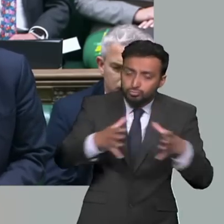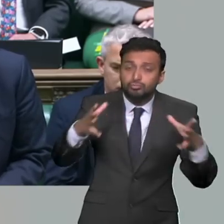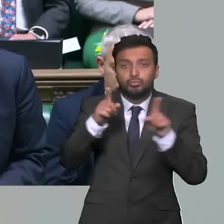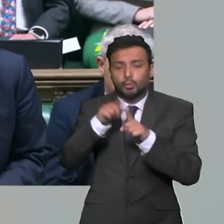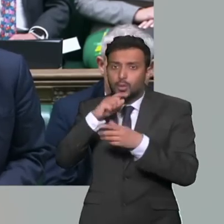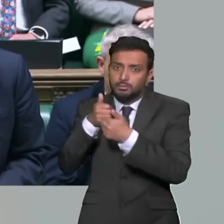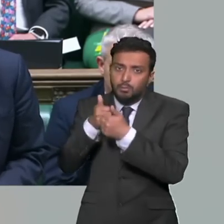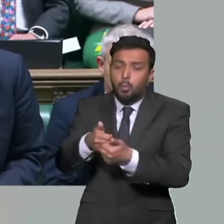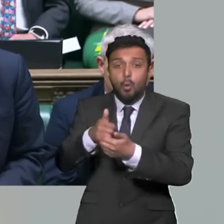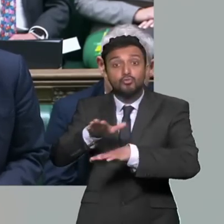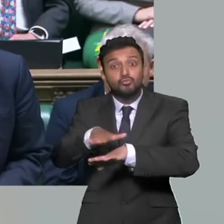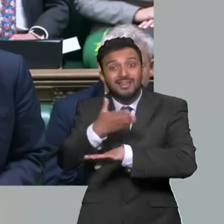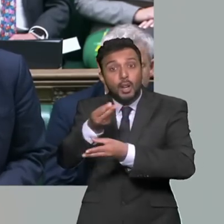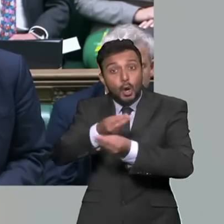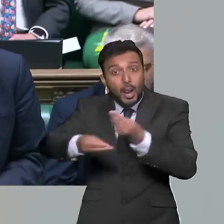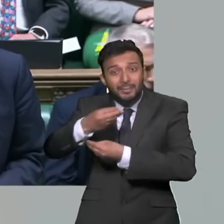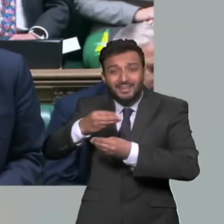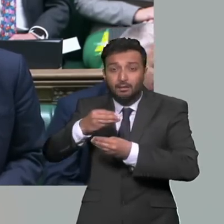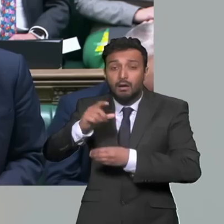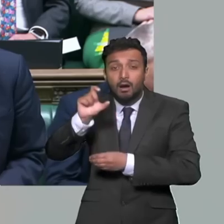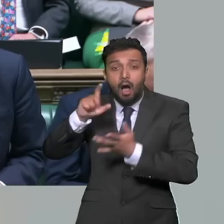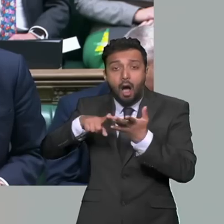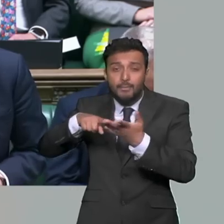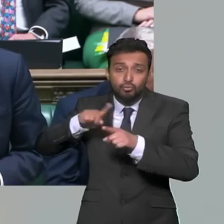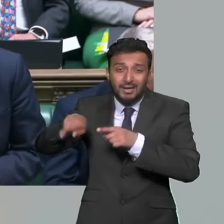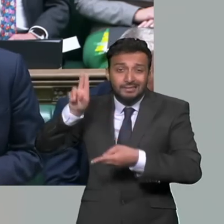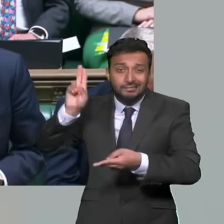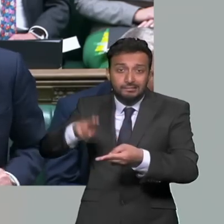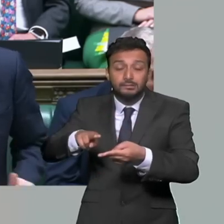This morning, I had meetings with ministerial colleagues and others.